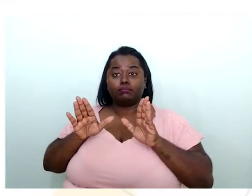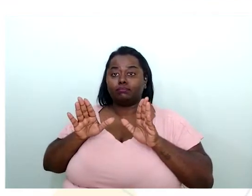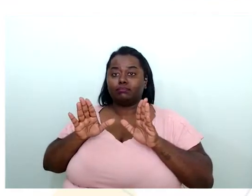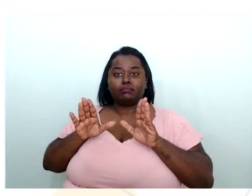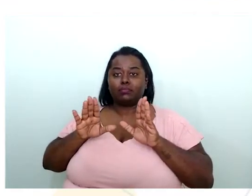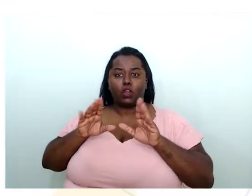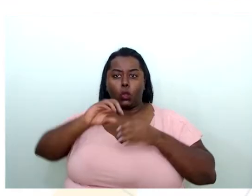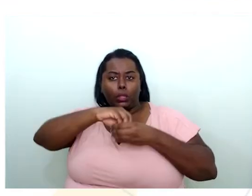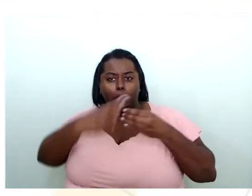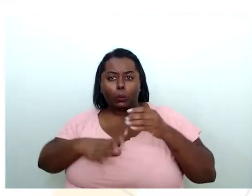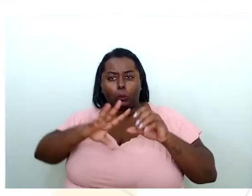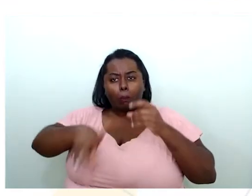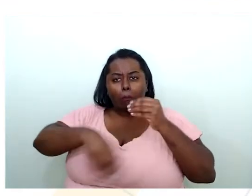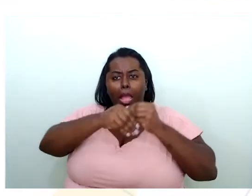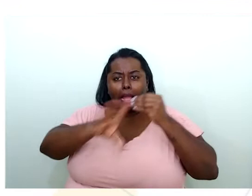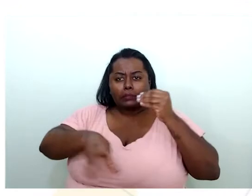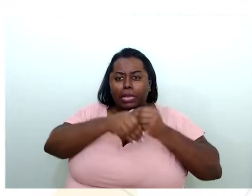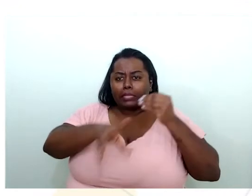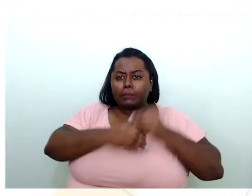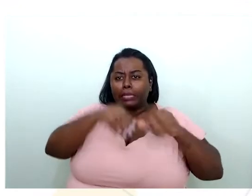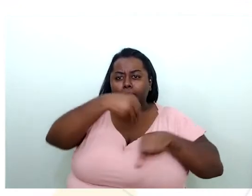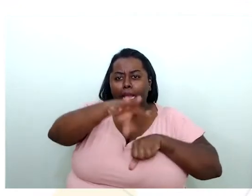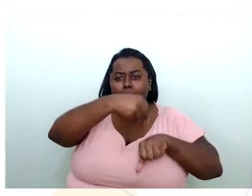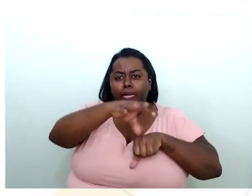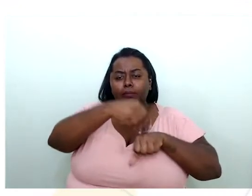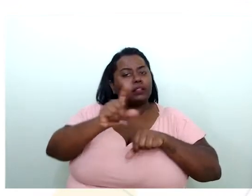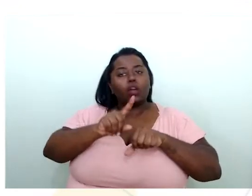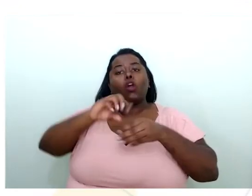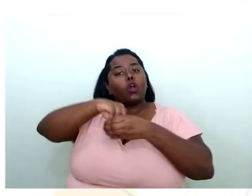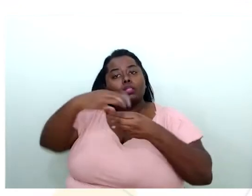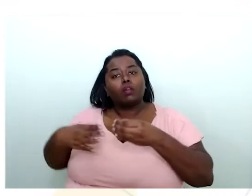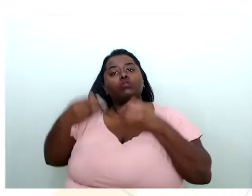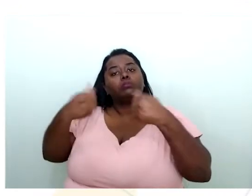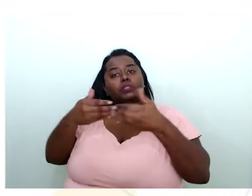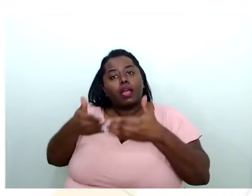What will make for good teaching is the design of